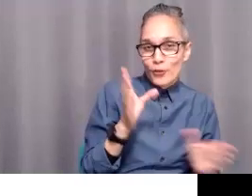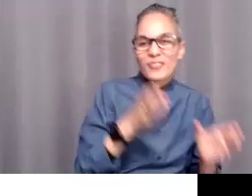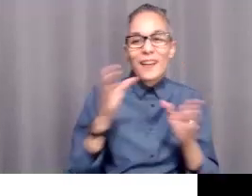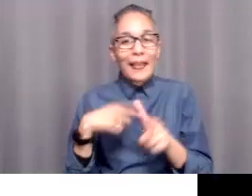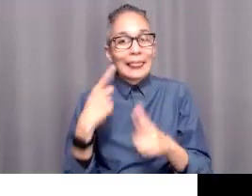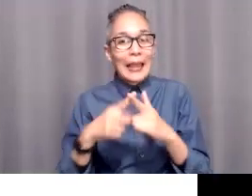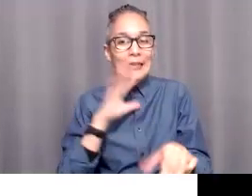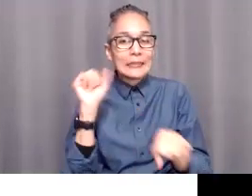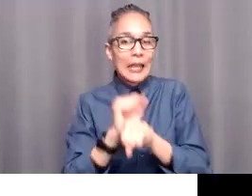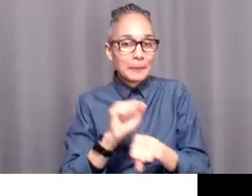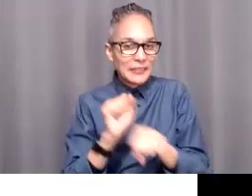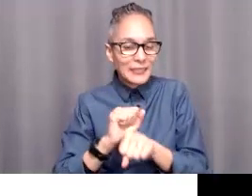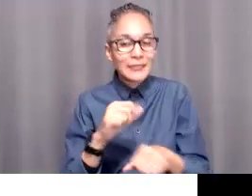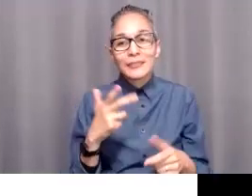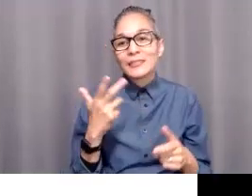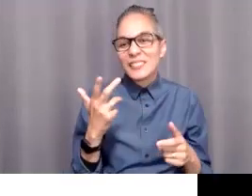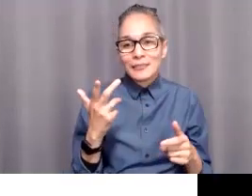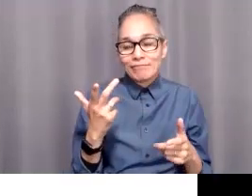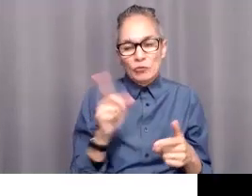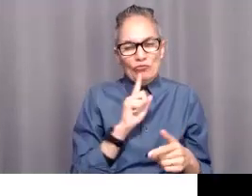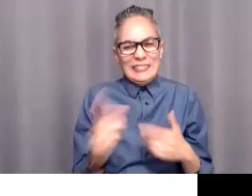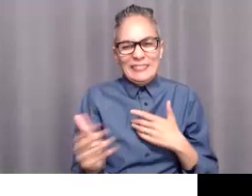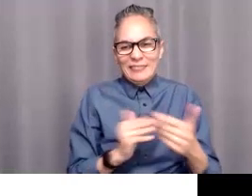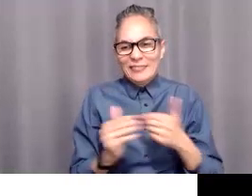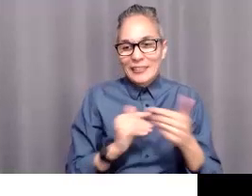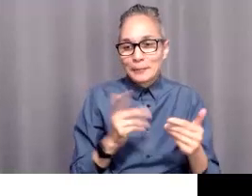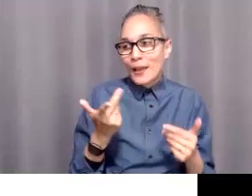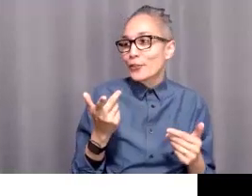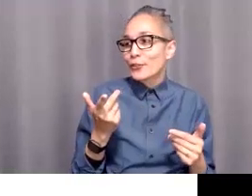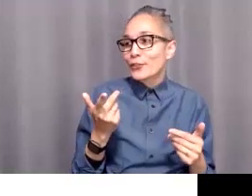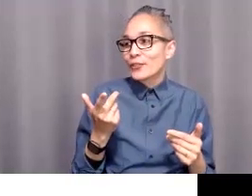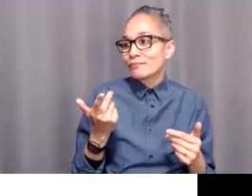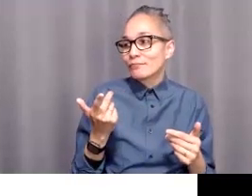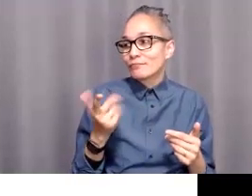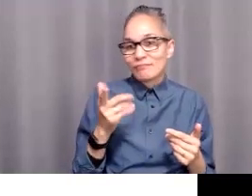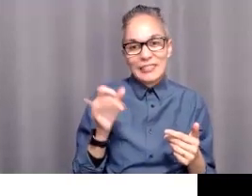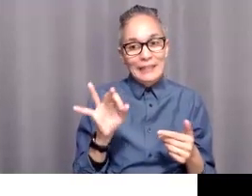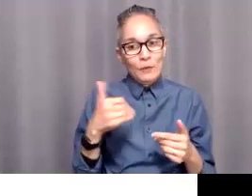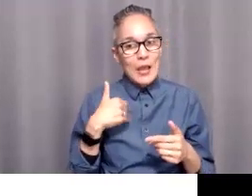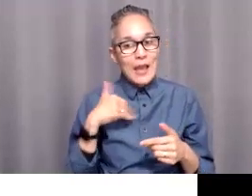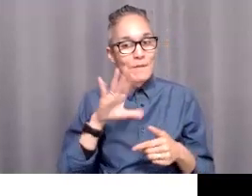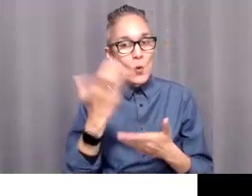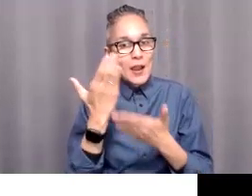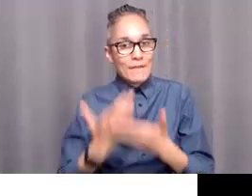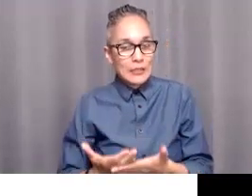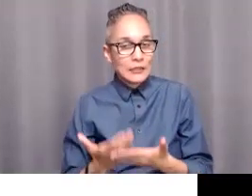And you know, it really doesn't matter. As long as you have your evidence there in your course.